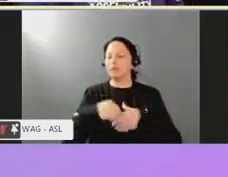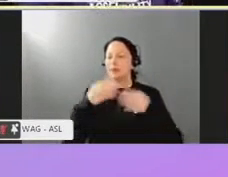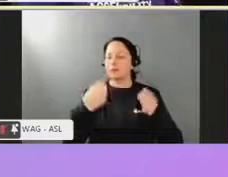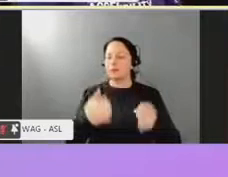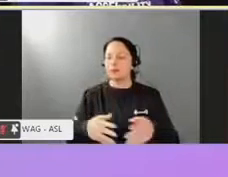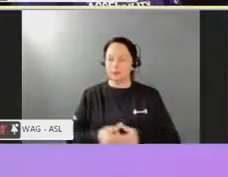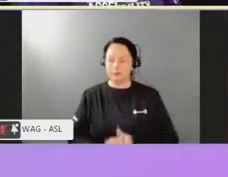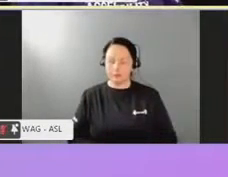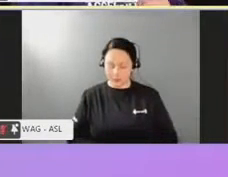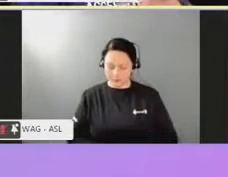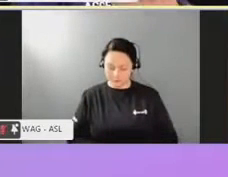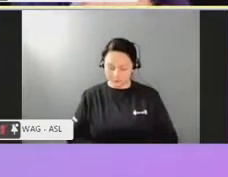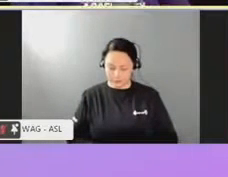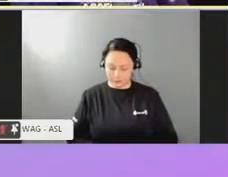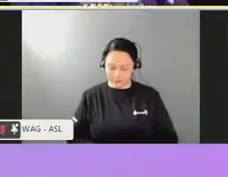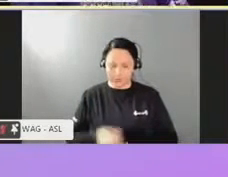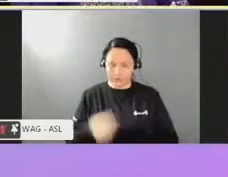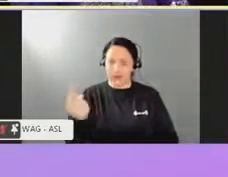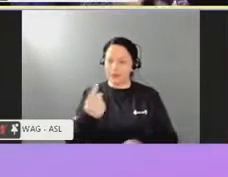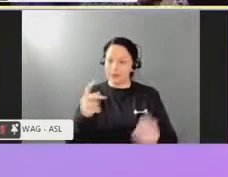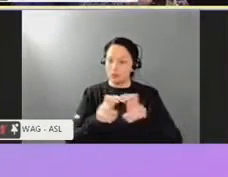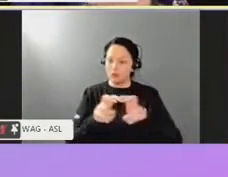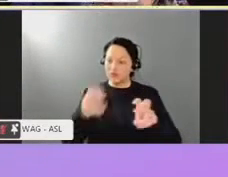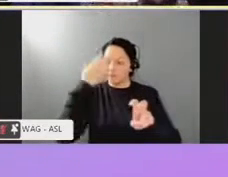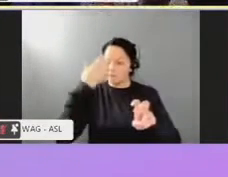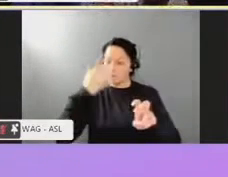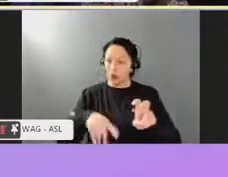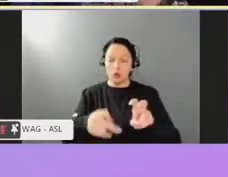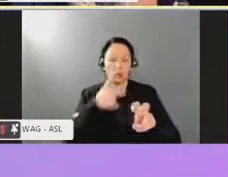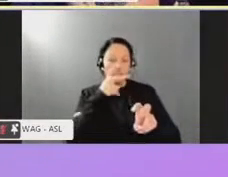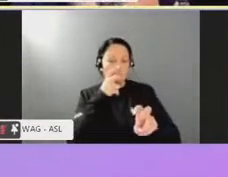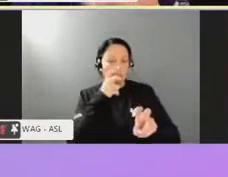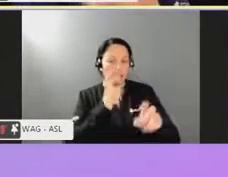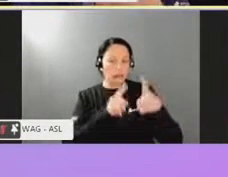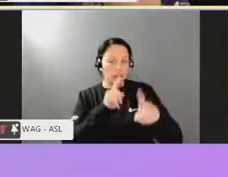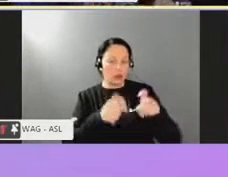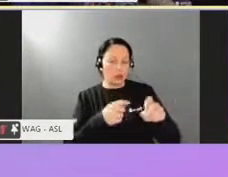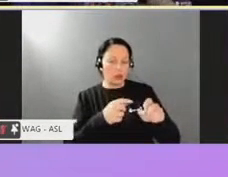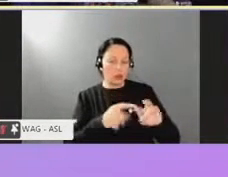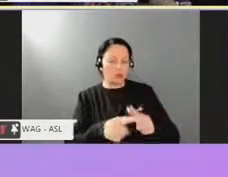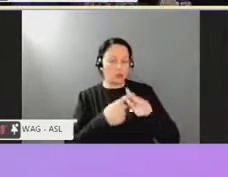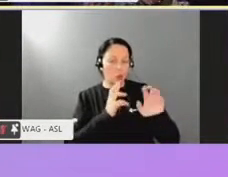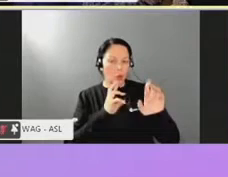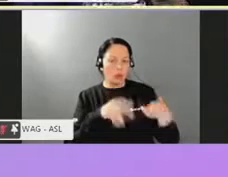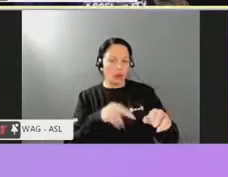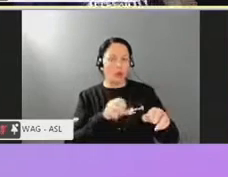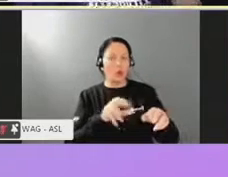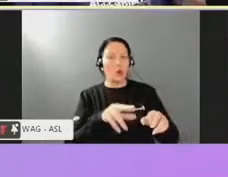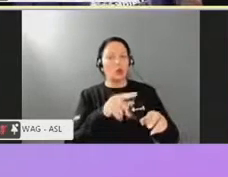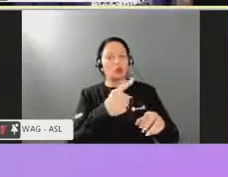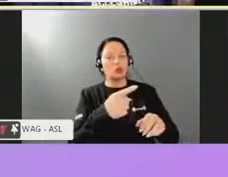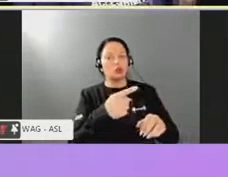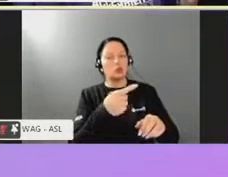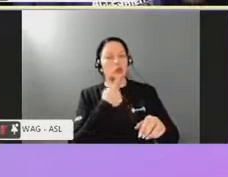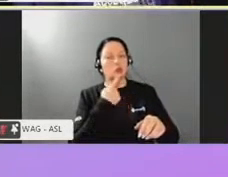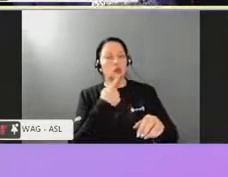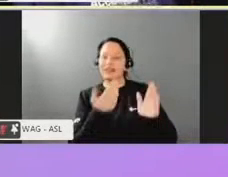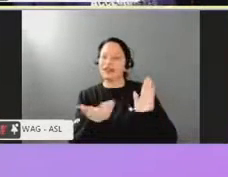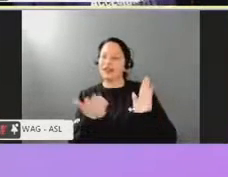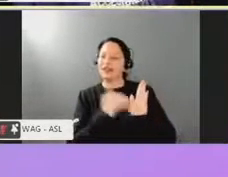audience before I preview and answer. Say you're speaking to a group of people and it in person environment. And